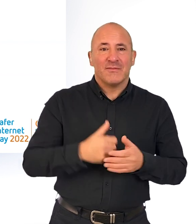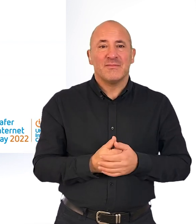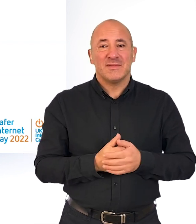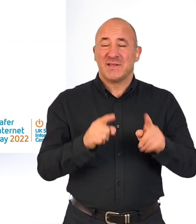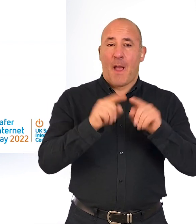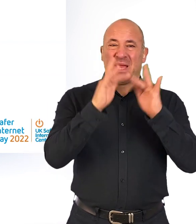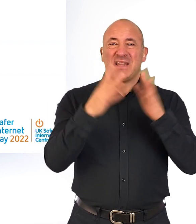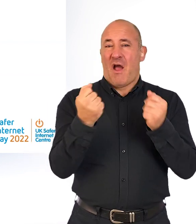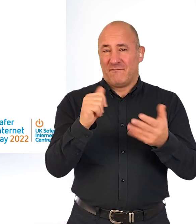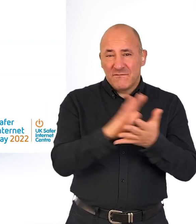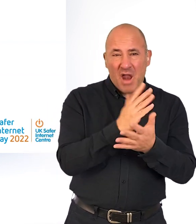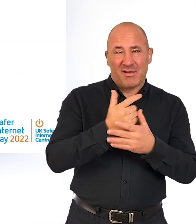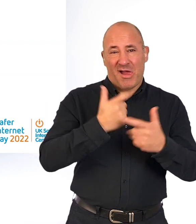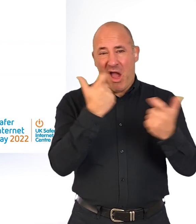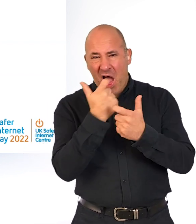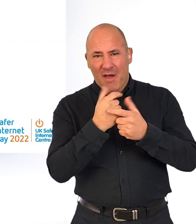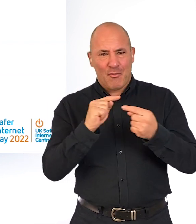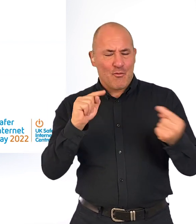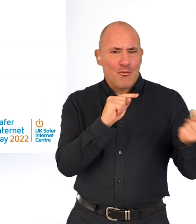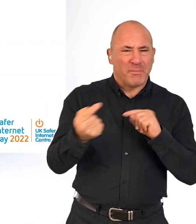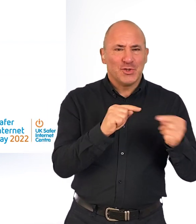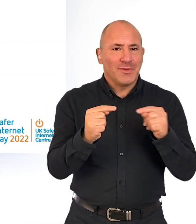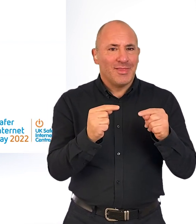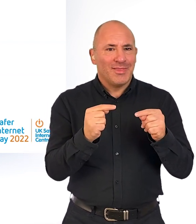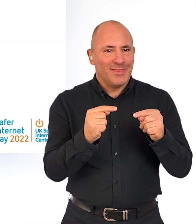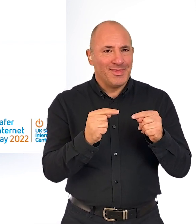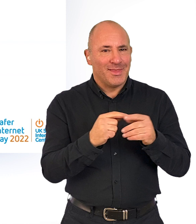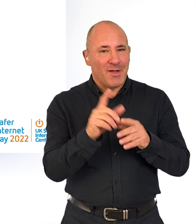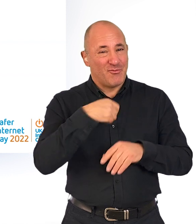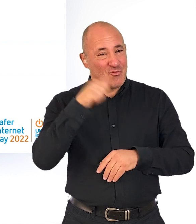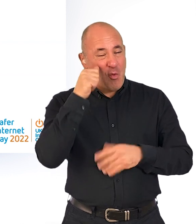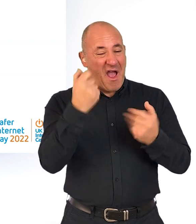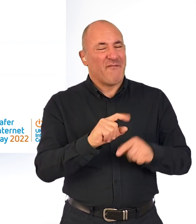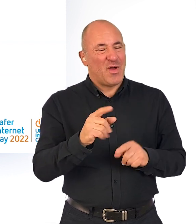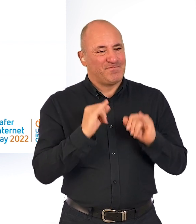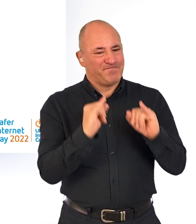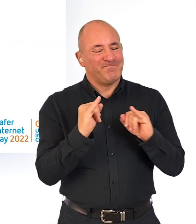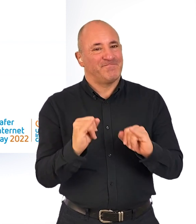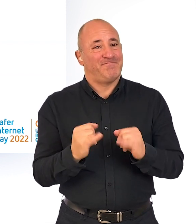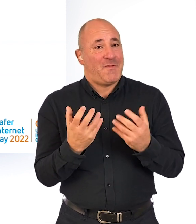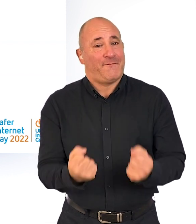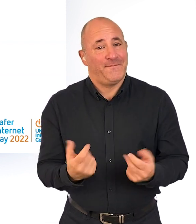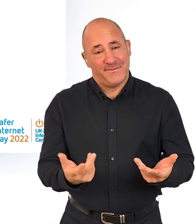It is also a place of fun, laughter and competition, but we know there are negatives too.